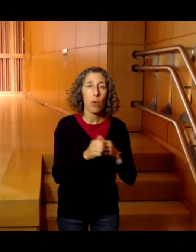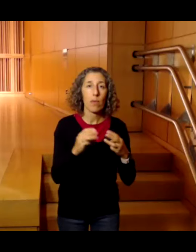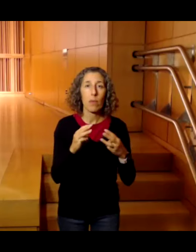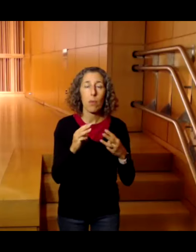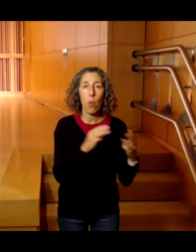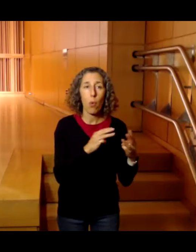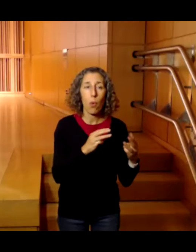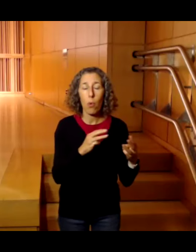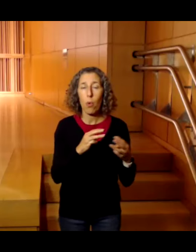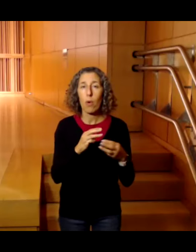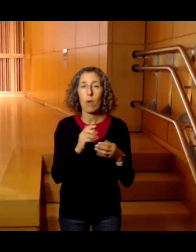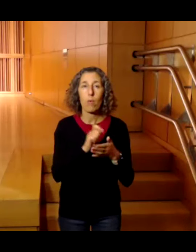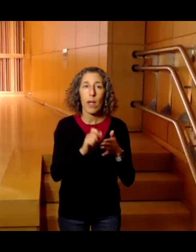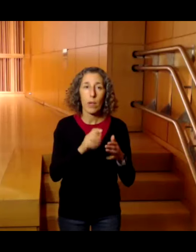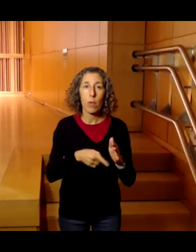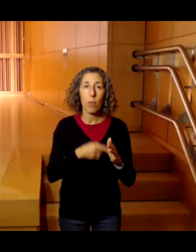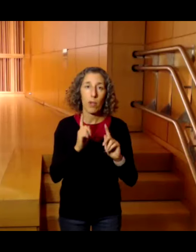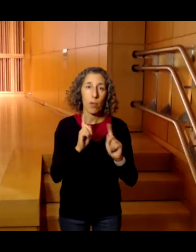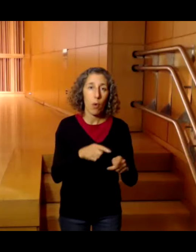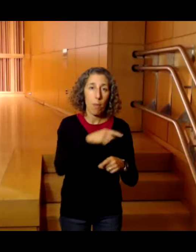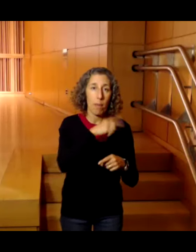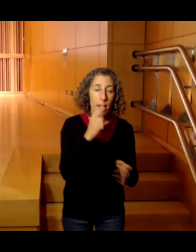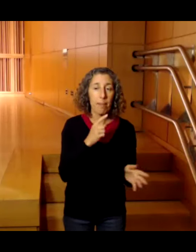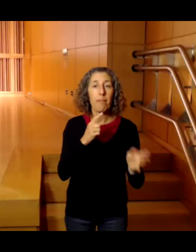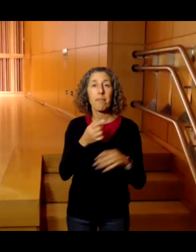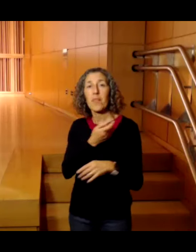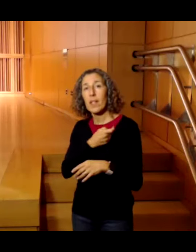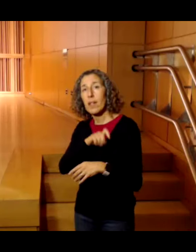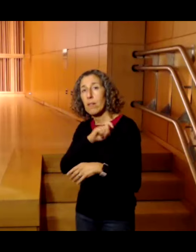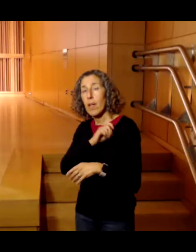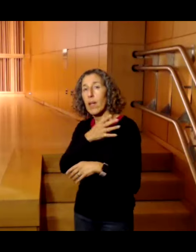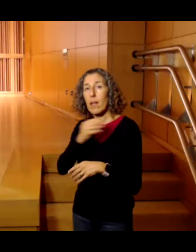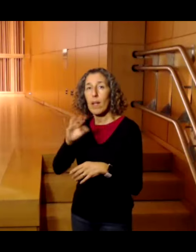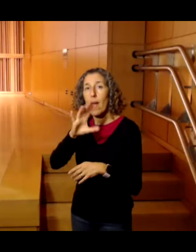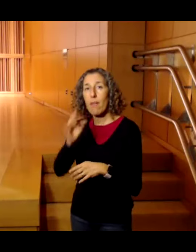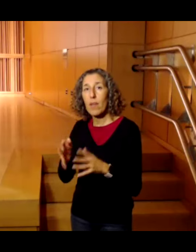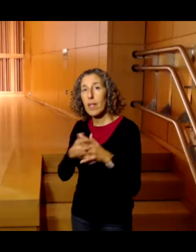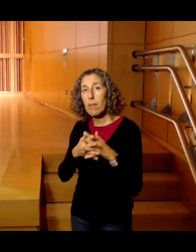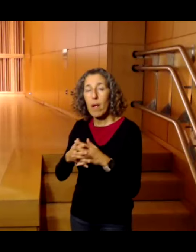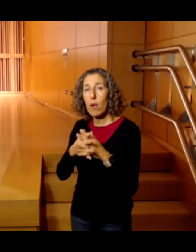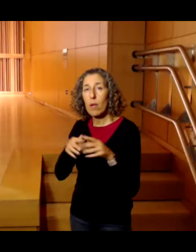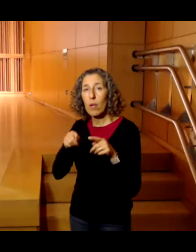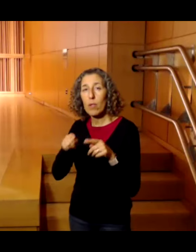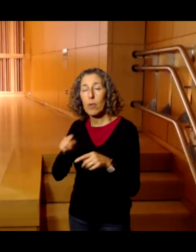or the intimate liaison between Spain and African America in the early decades of the 20th century, and each book.